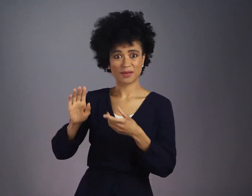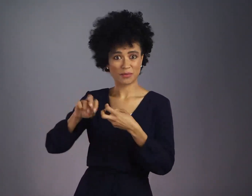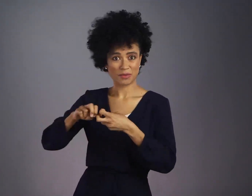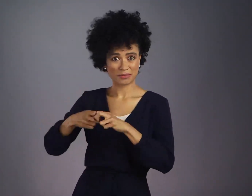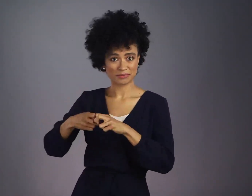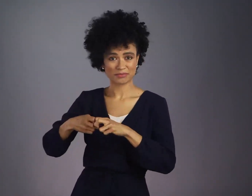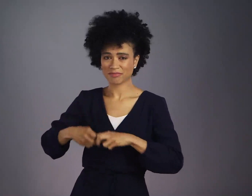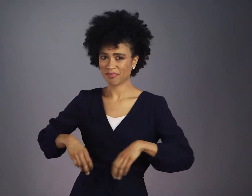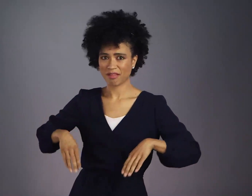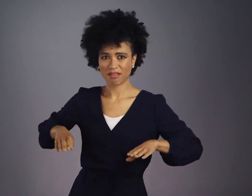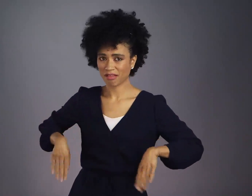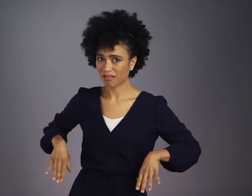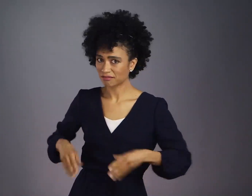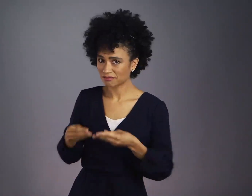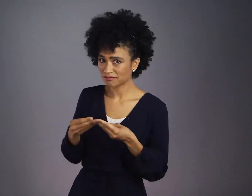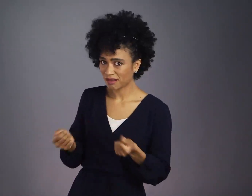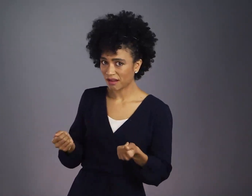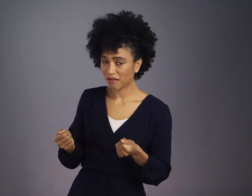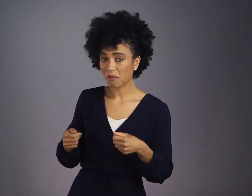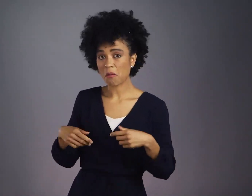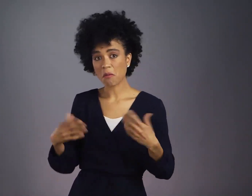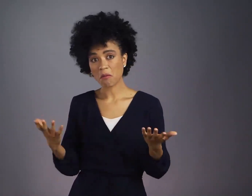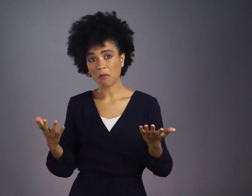as well as some who have not yet found a happy solution.